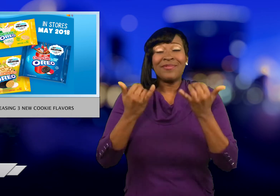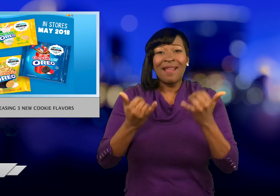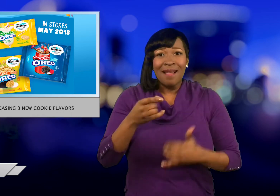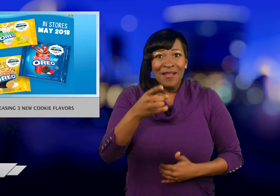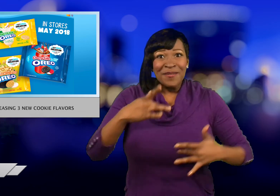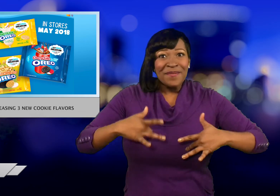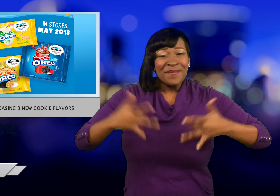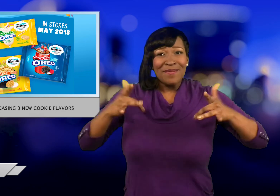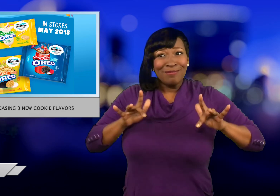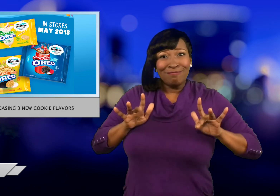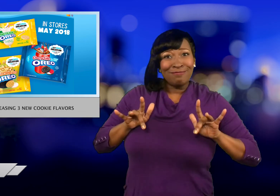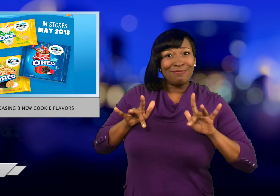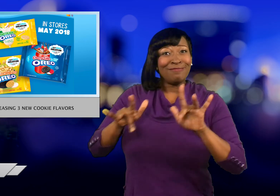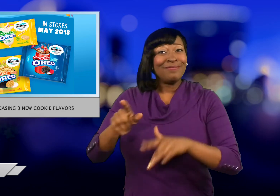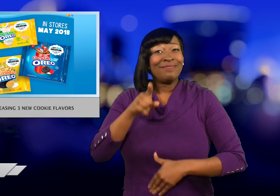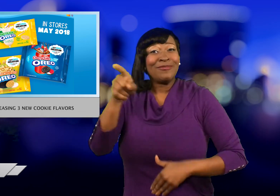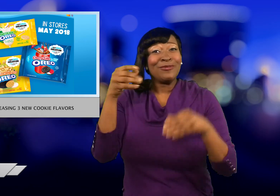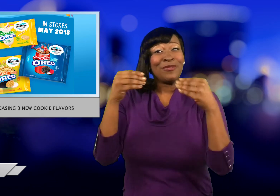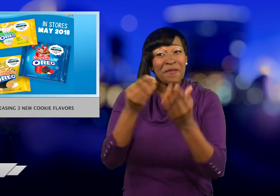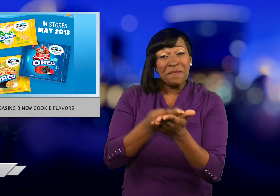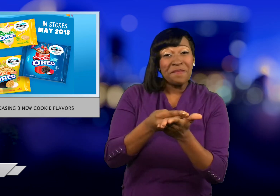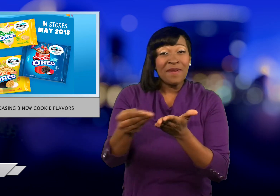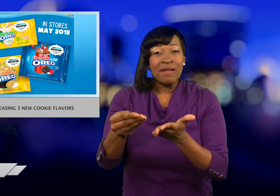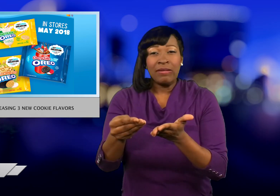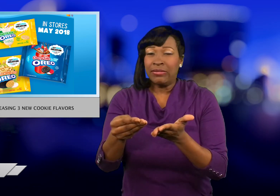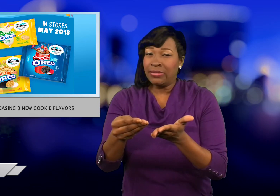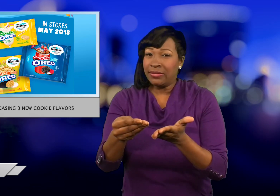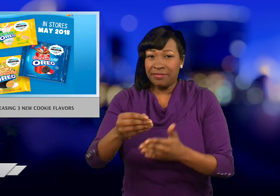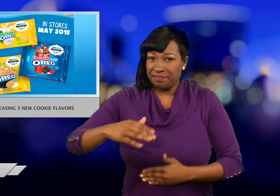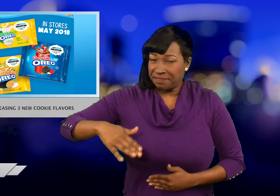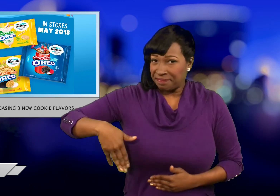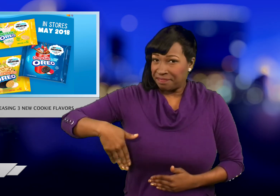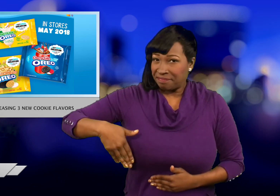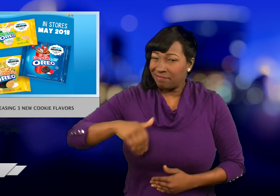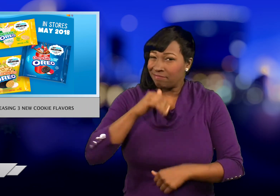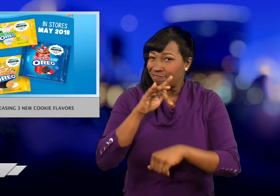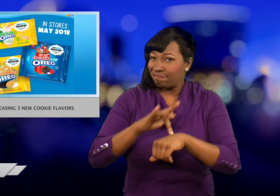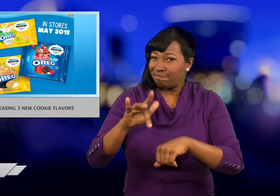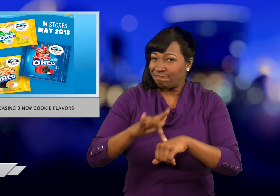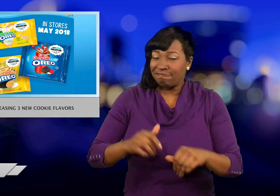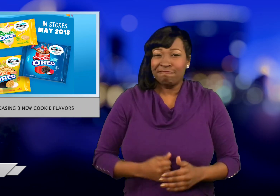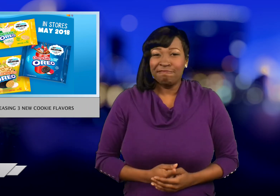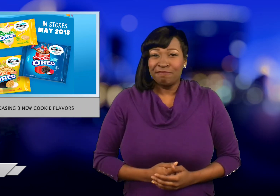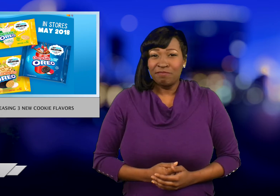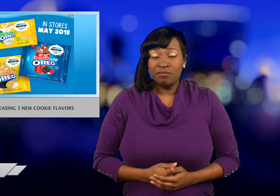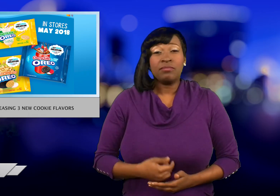But wait -- you can't run to the stores to buy them yet.